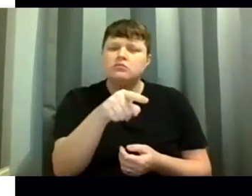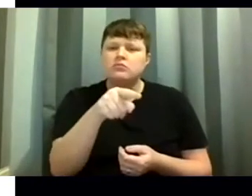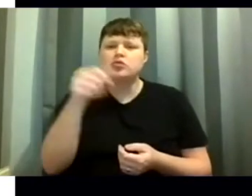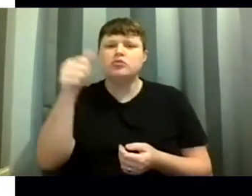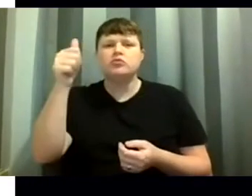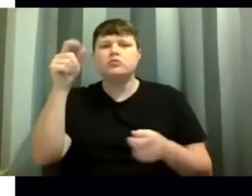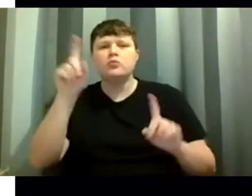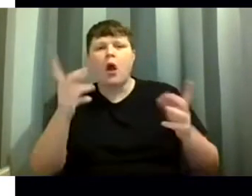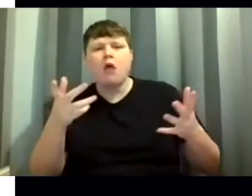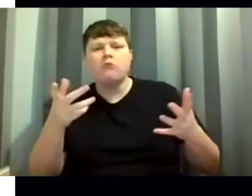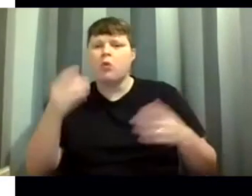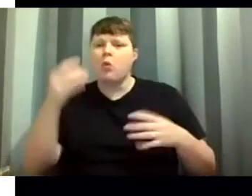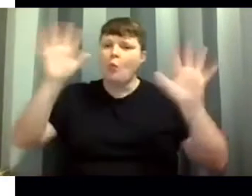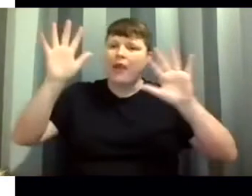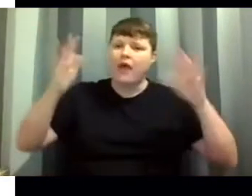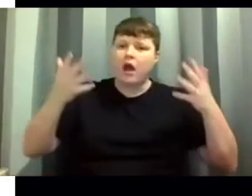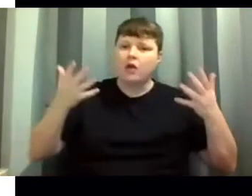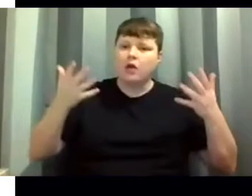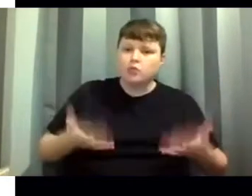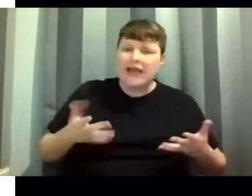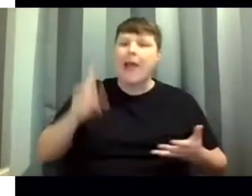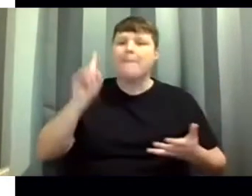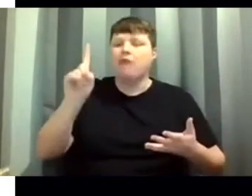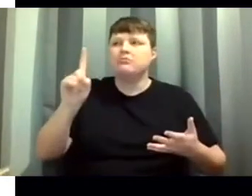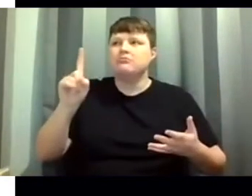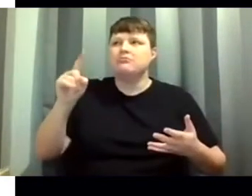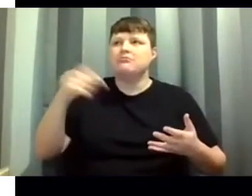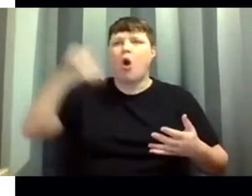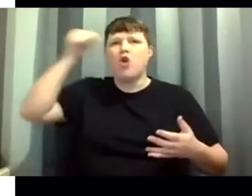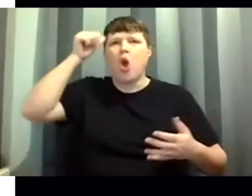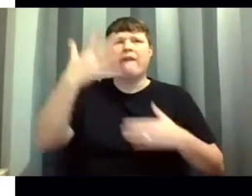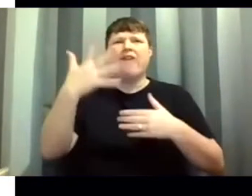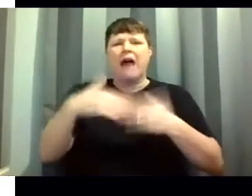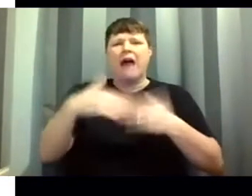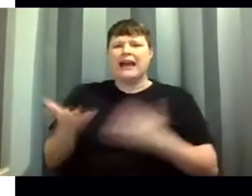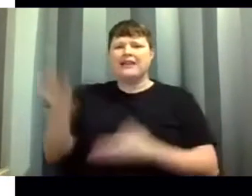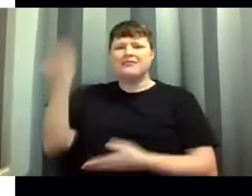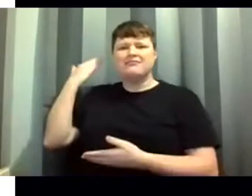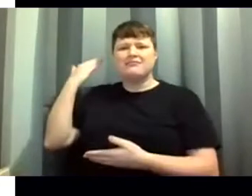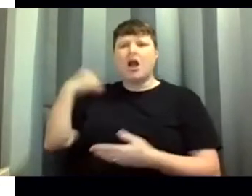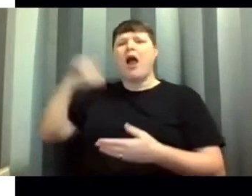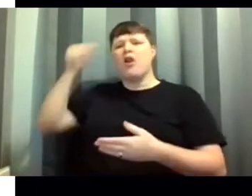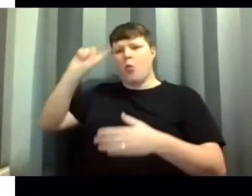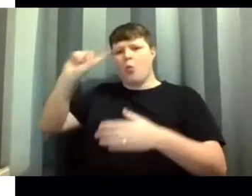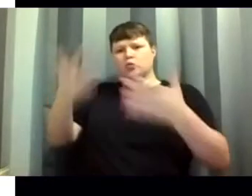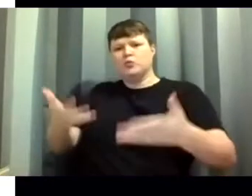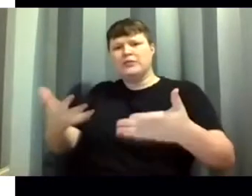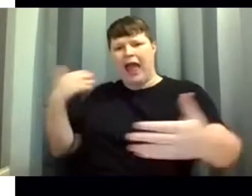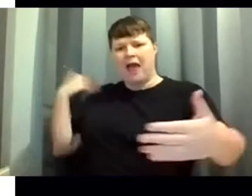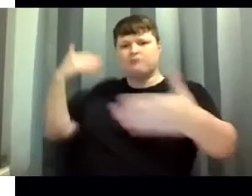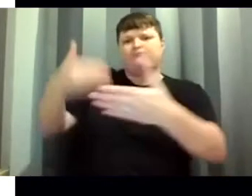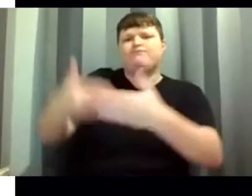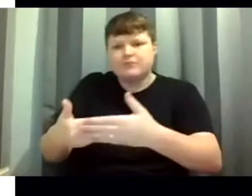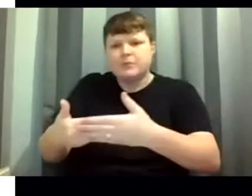today five days ago. It also looks rather beautiful. It looks nice. It looks kind of right,